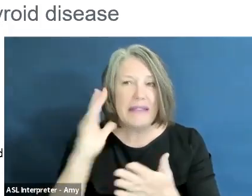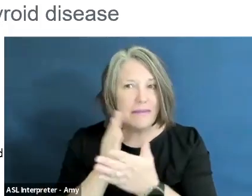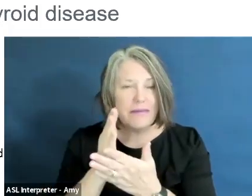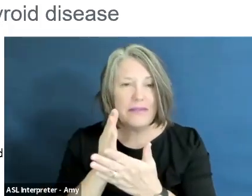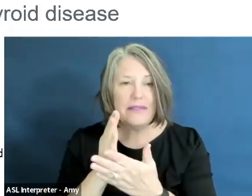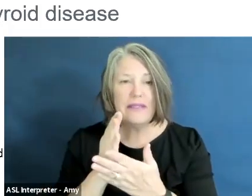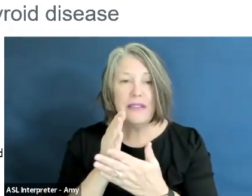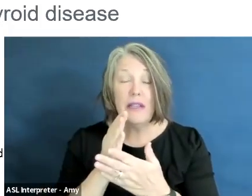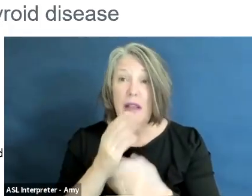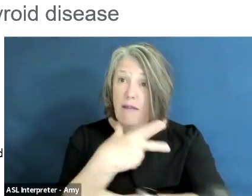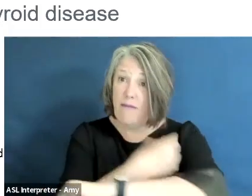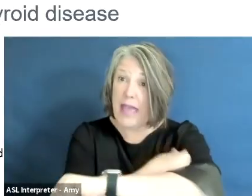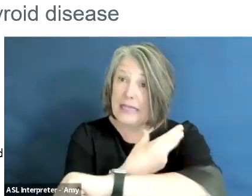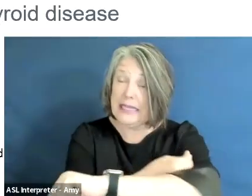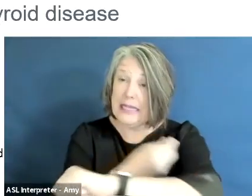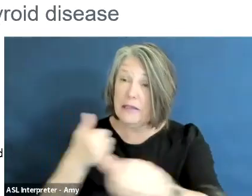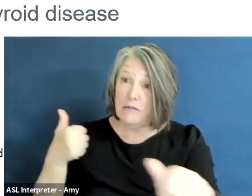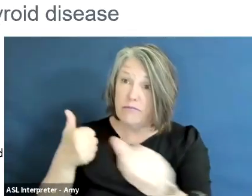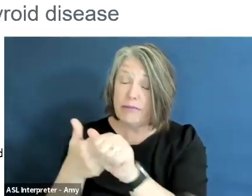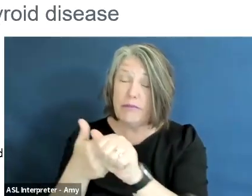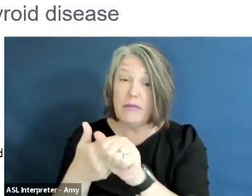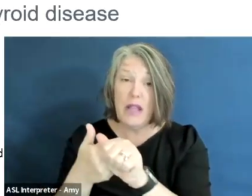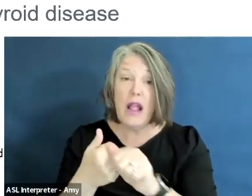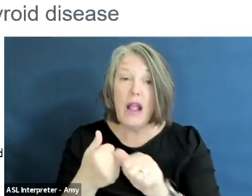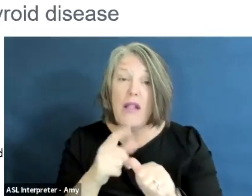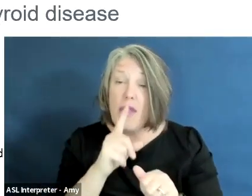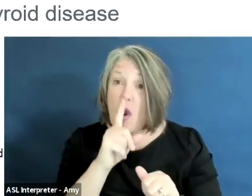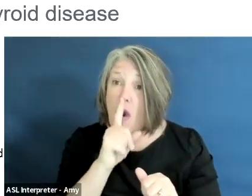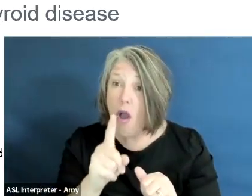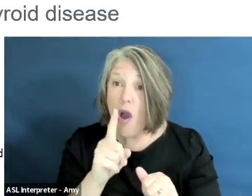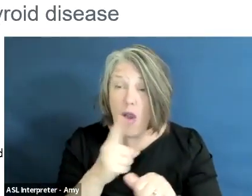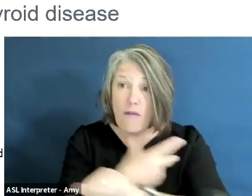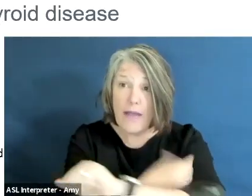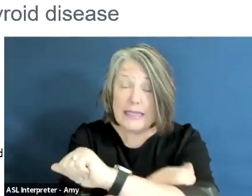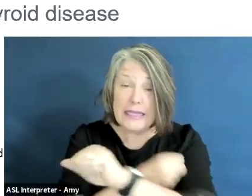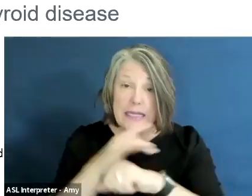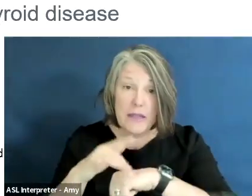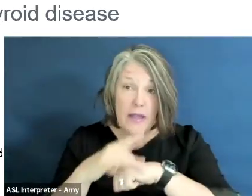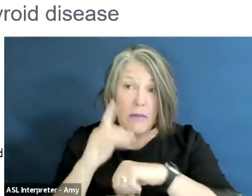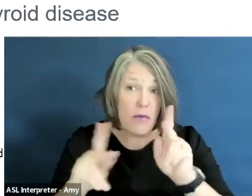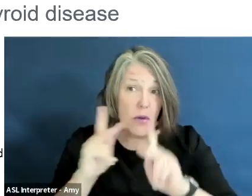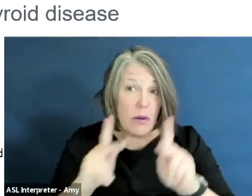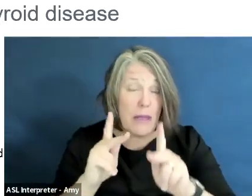There are vaccinations that are only available for people before they get pregnant. And then once they become pregnant,